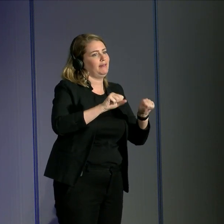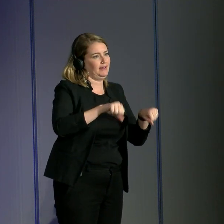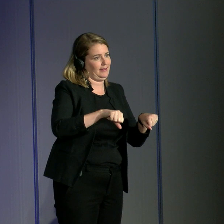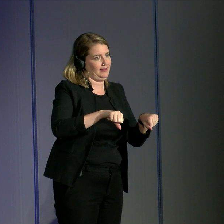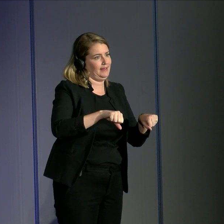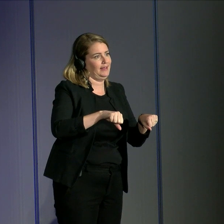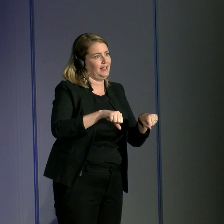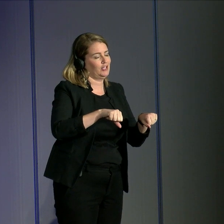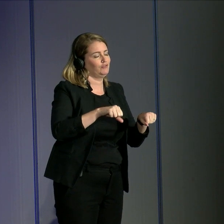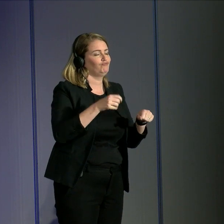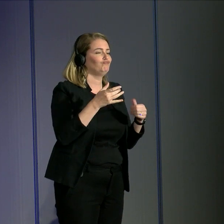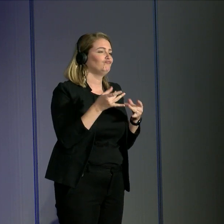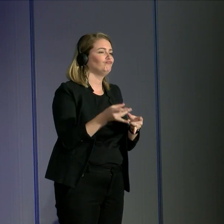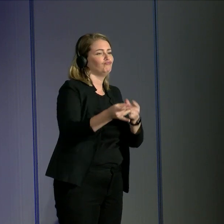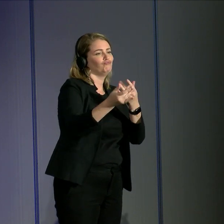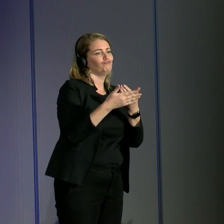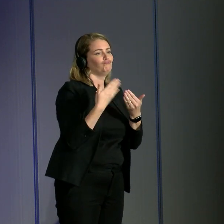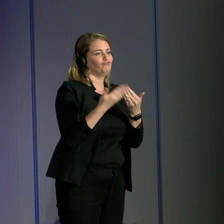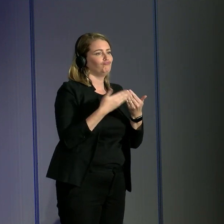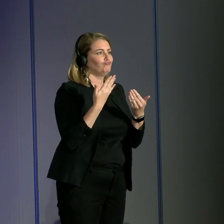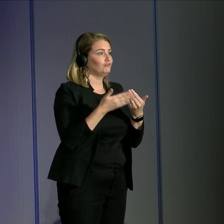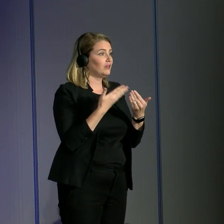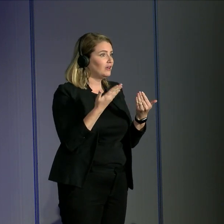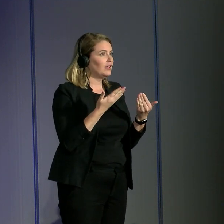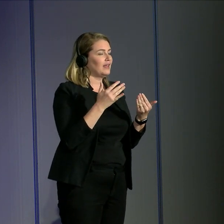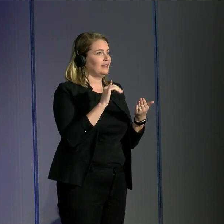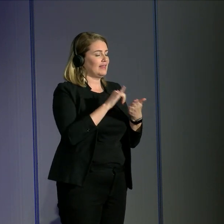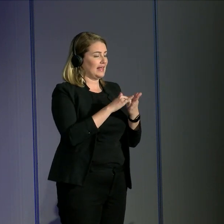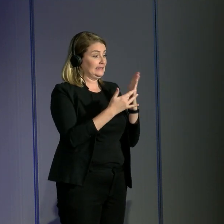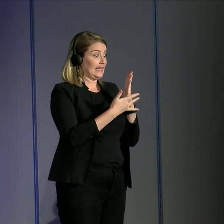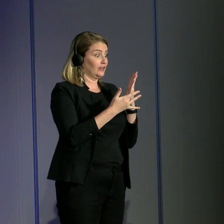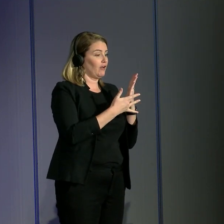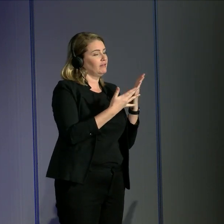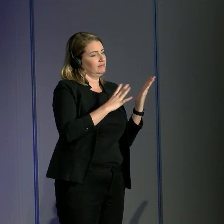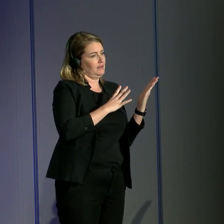Whatever about the technical conformance, how accessible is it?